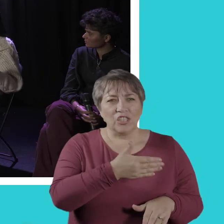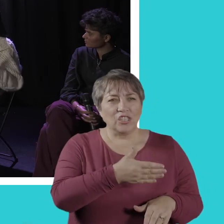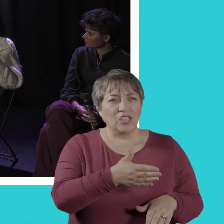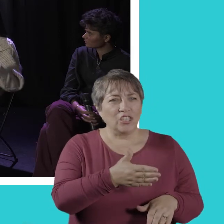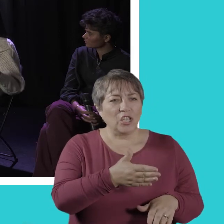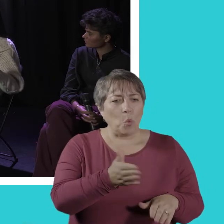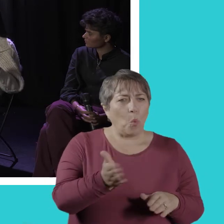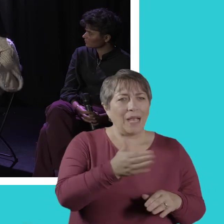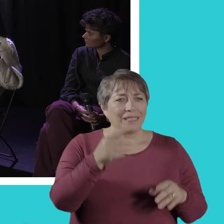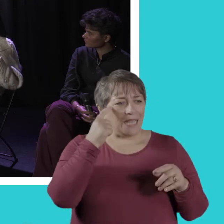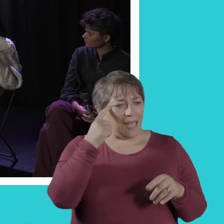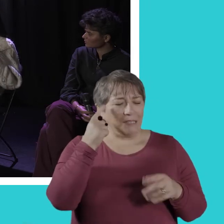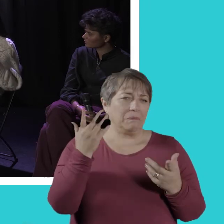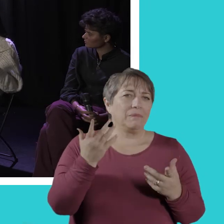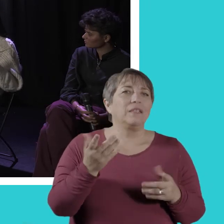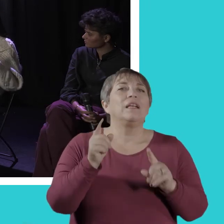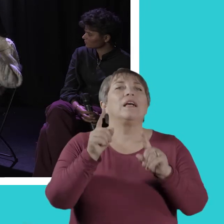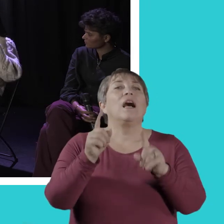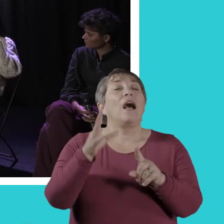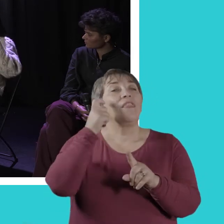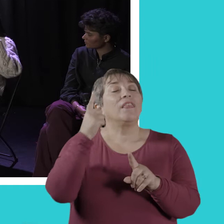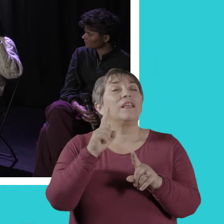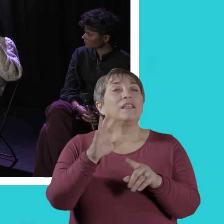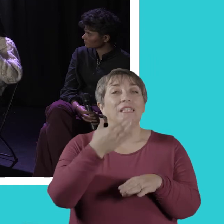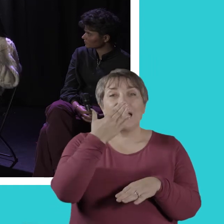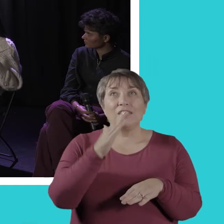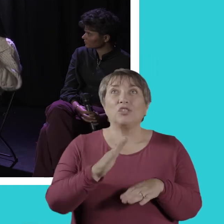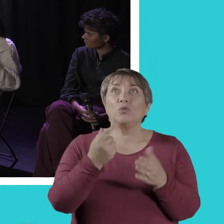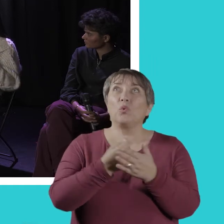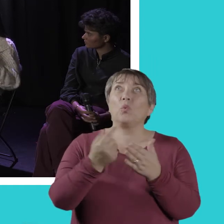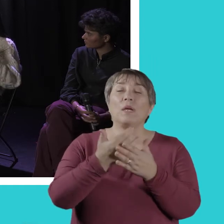in a 9 to 5 when I used to work in offices, these attitudes came from the top and were kind of made